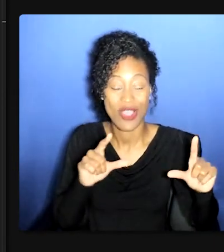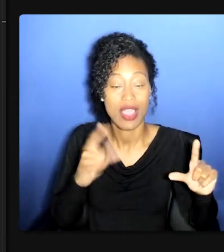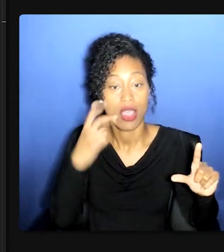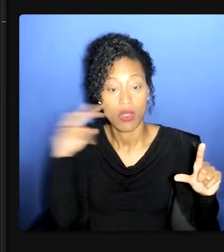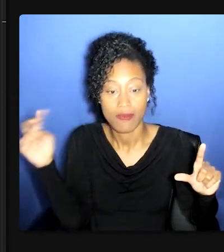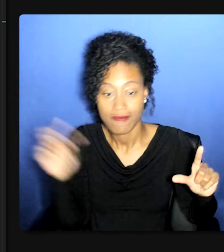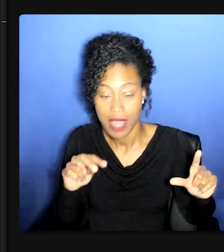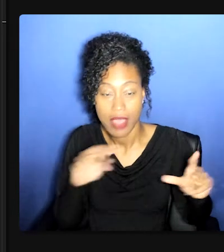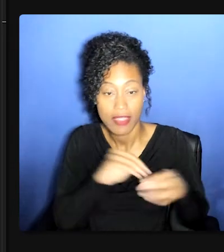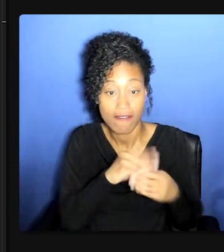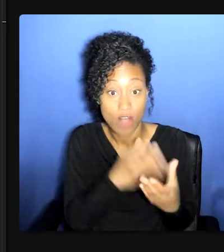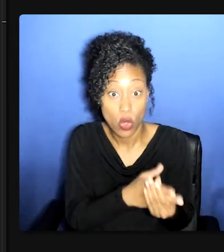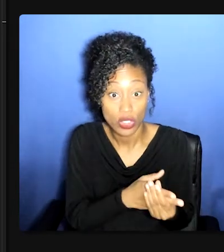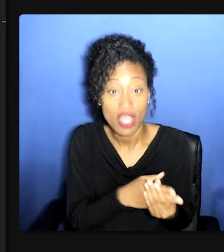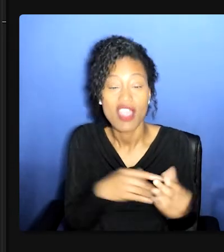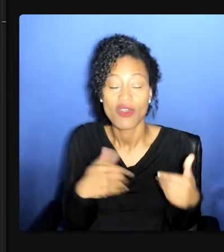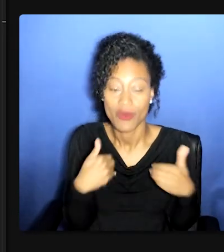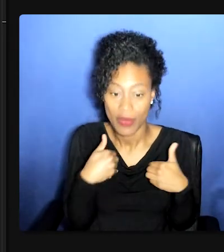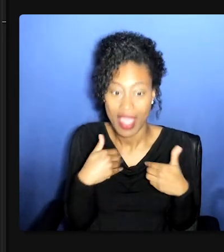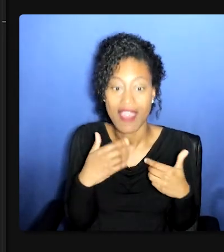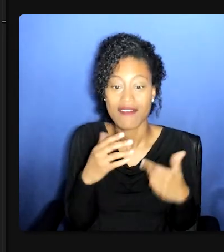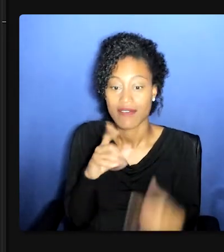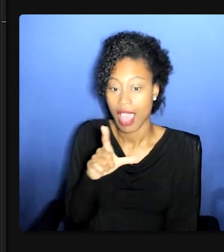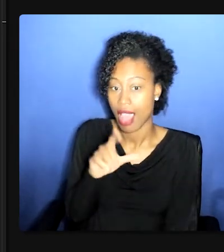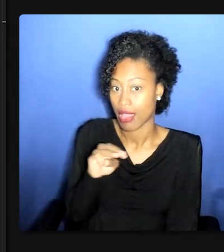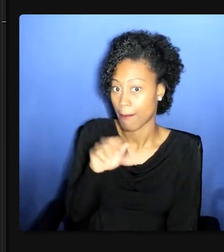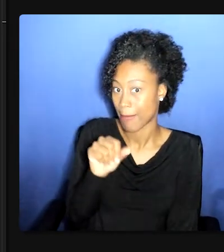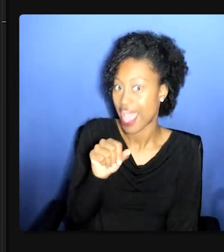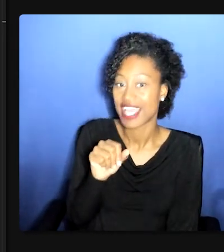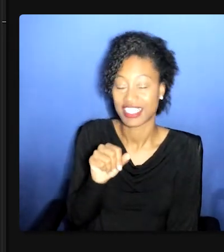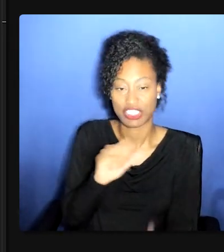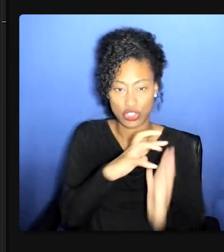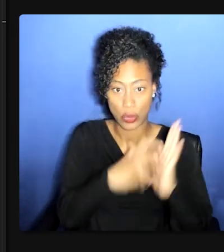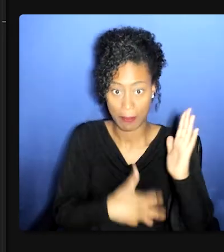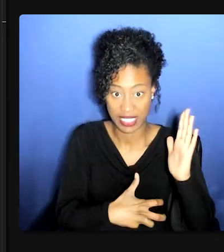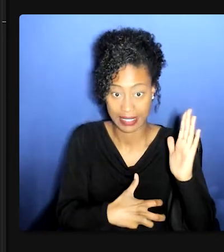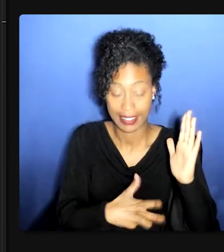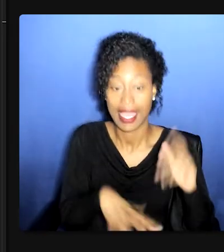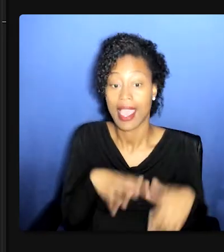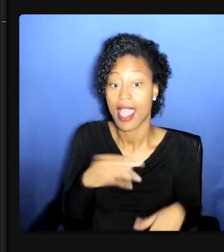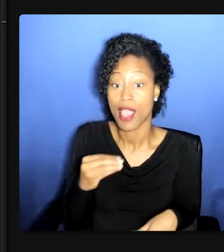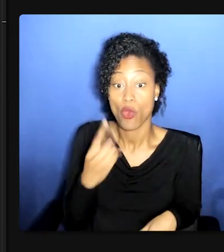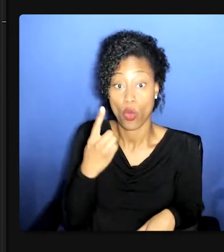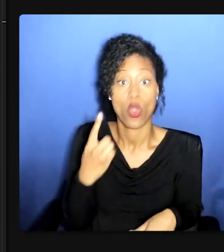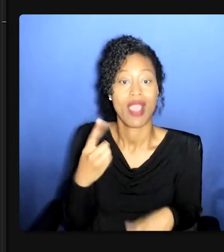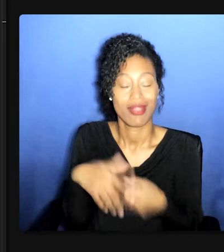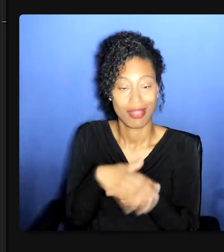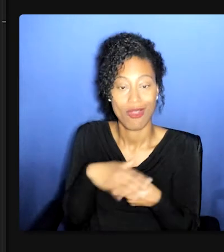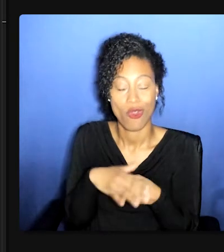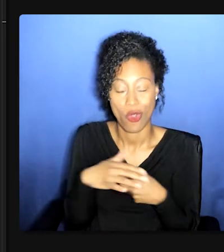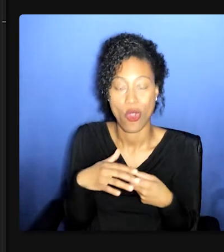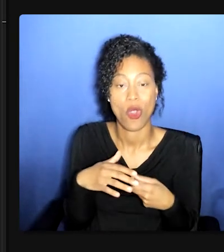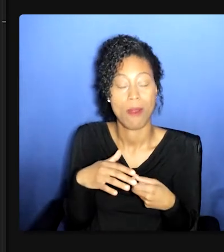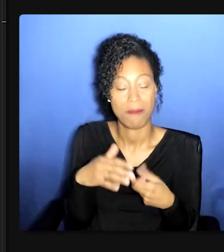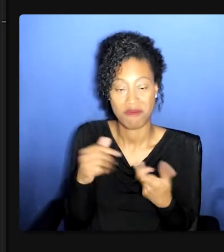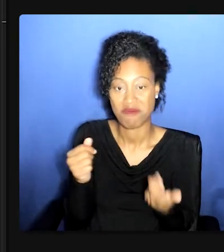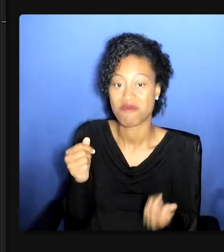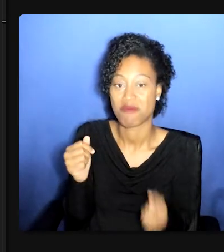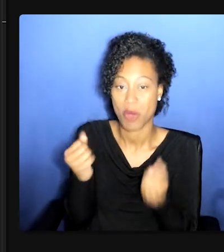type in the folder the element was extracted from and run Local Multiplayer Agent.